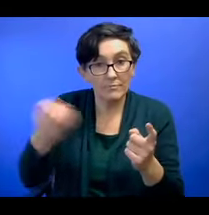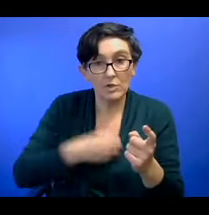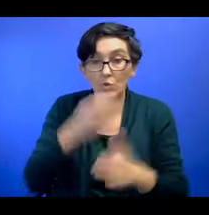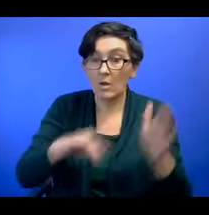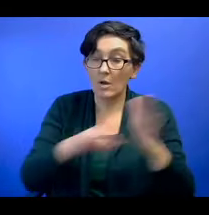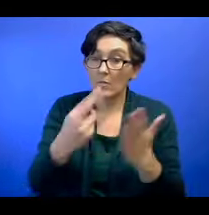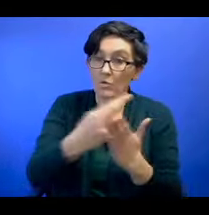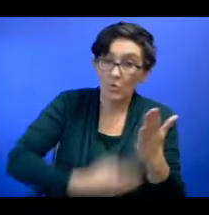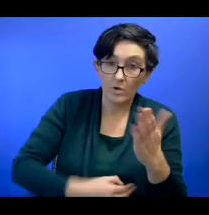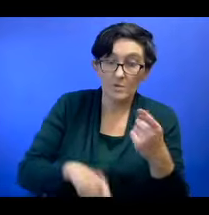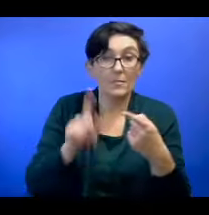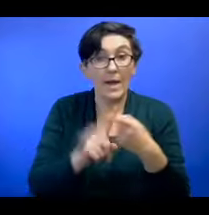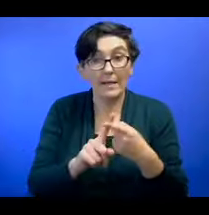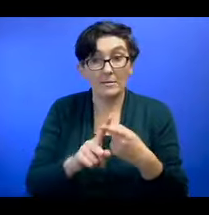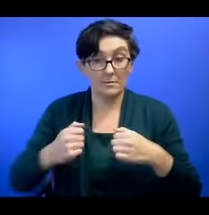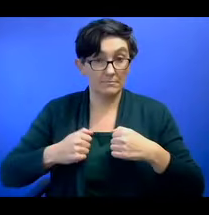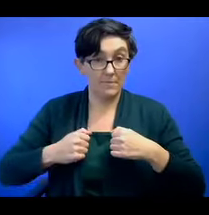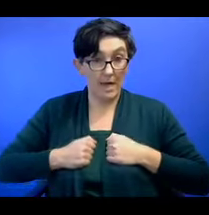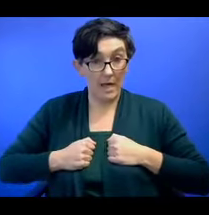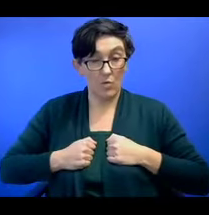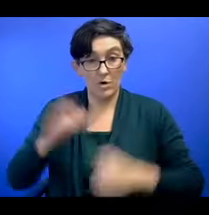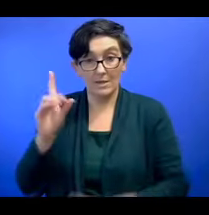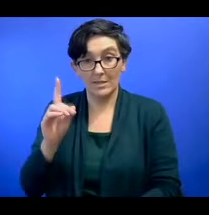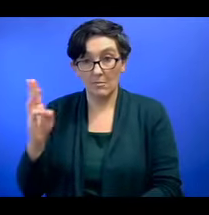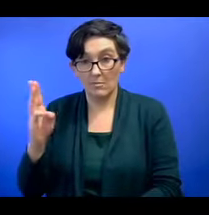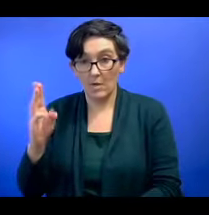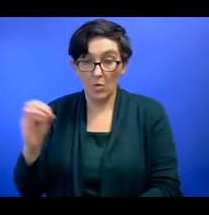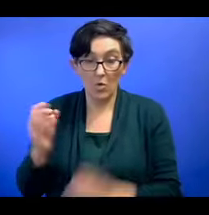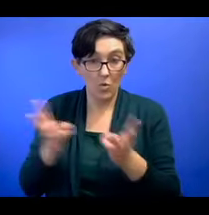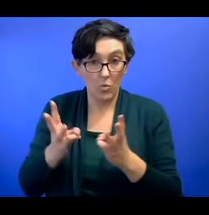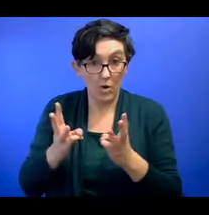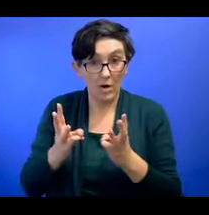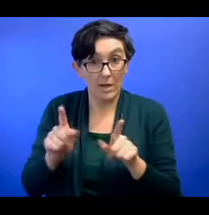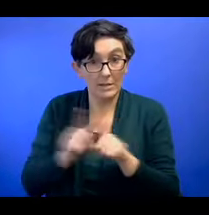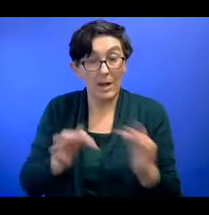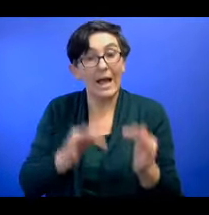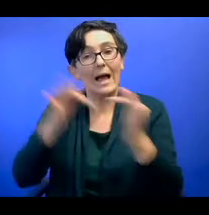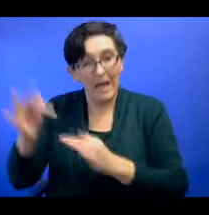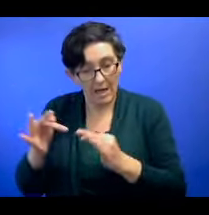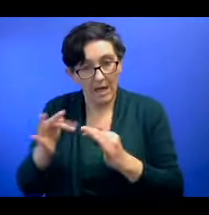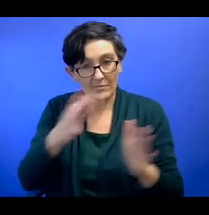and indeed, our own work, later on, after the State makes its report.